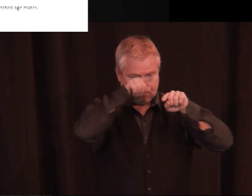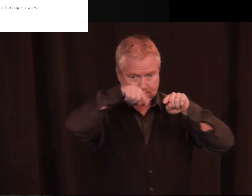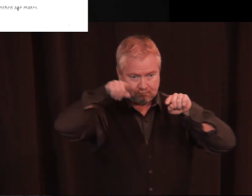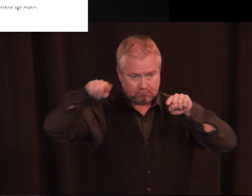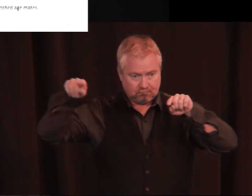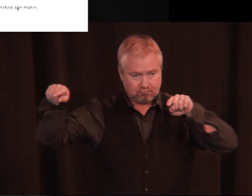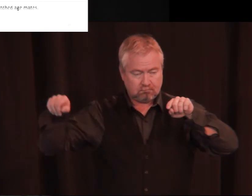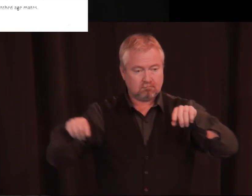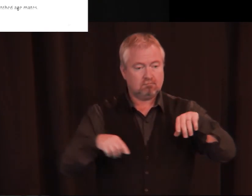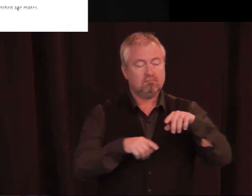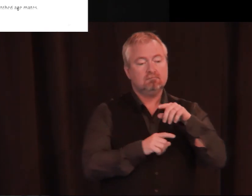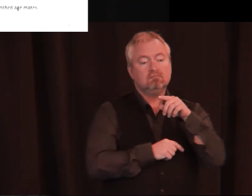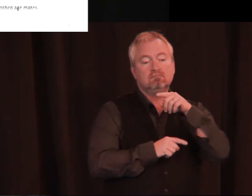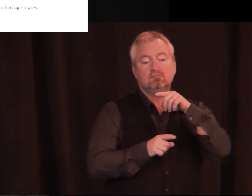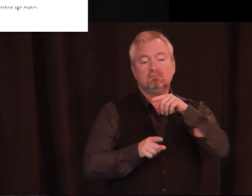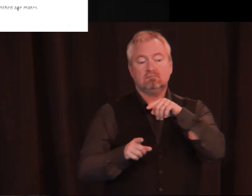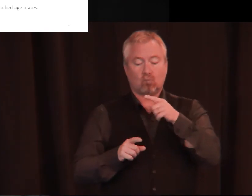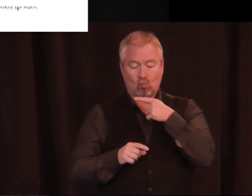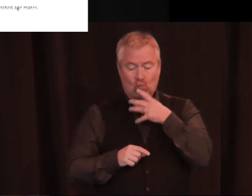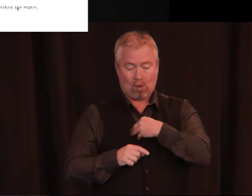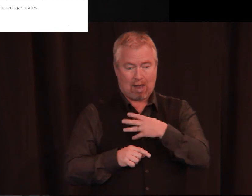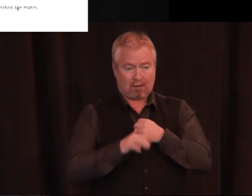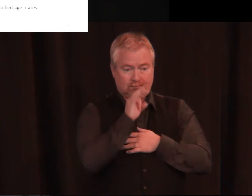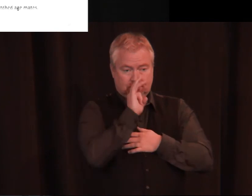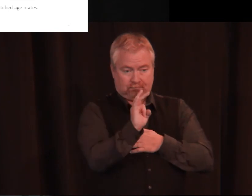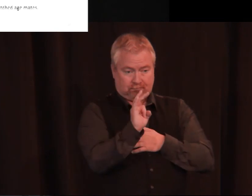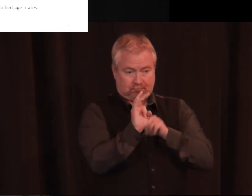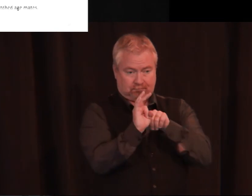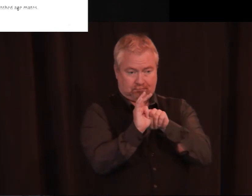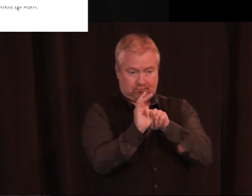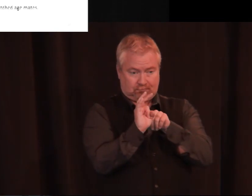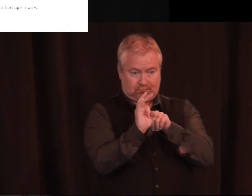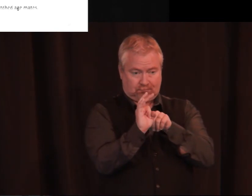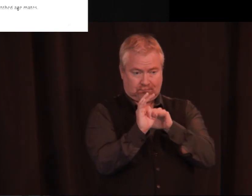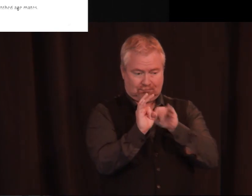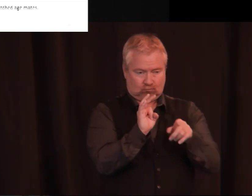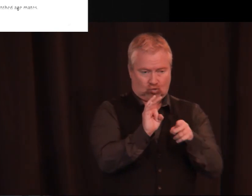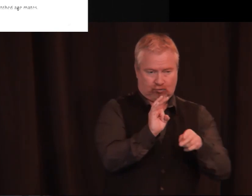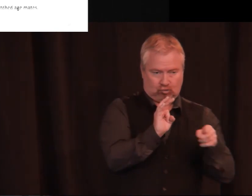the white box bars, the white circles show the children who are hard of hearing in the study.